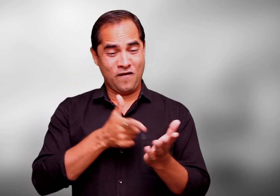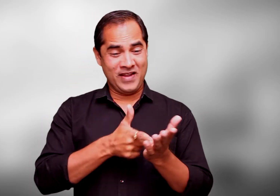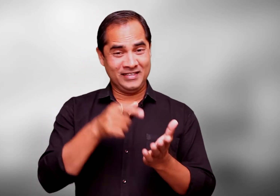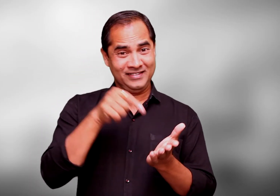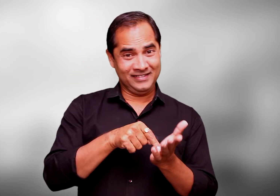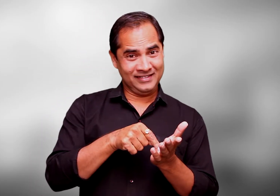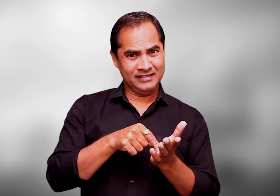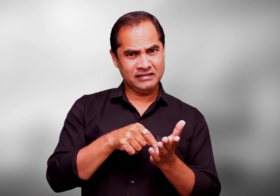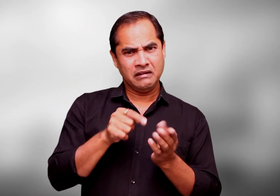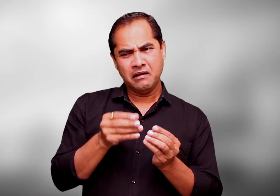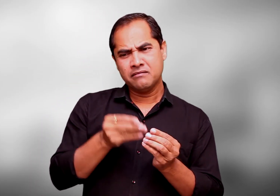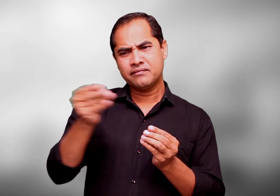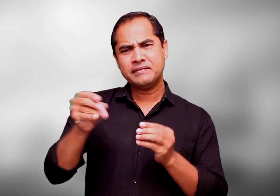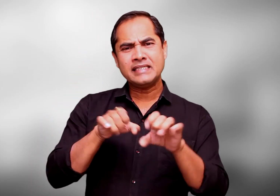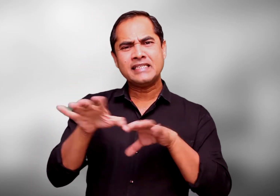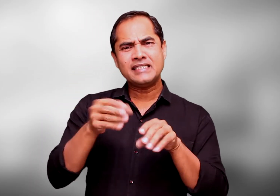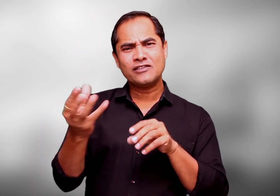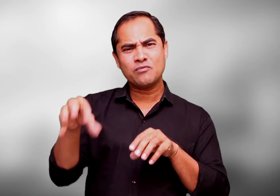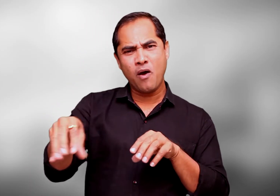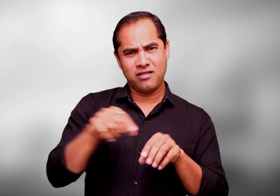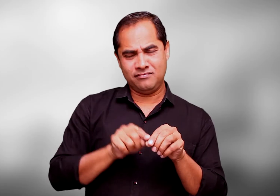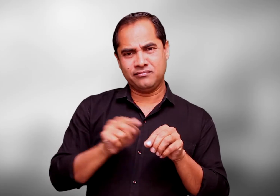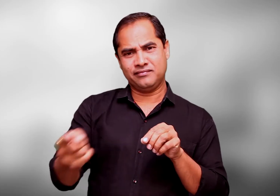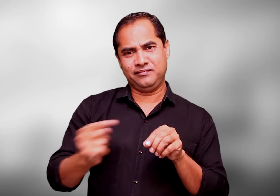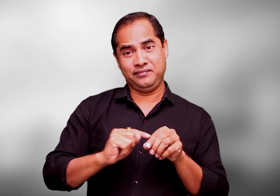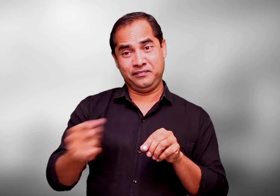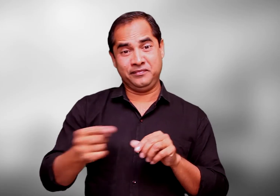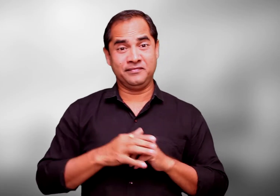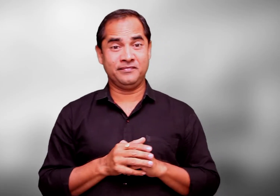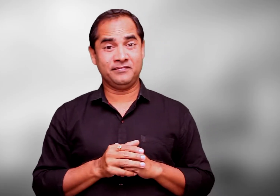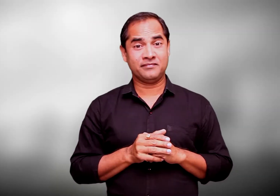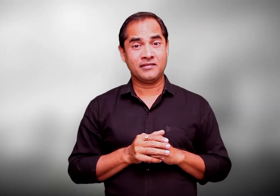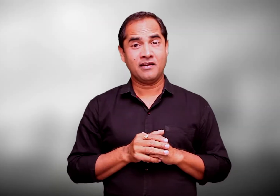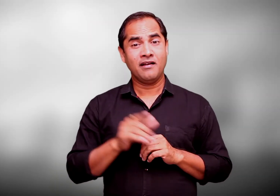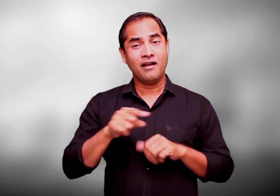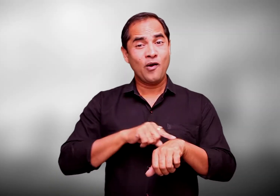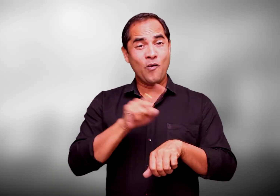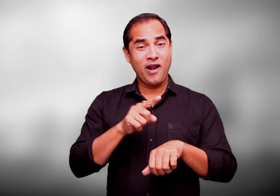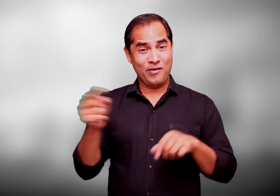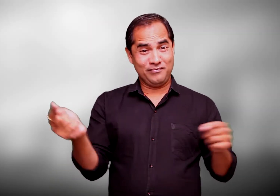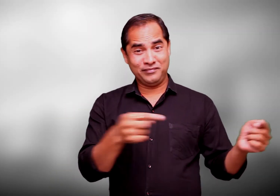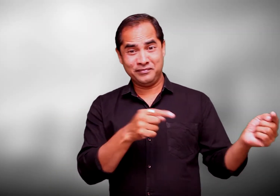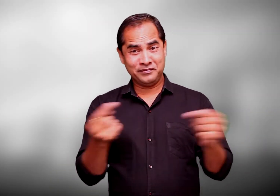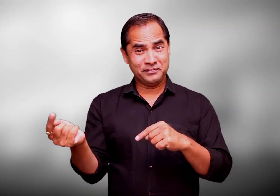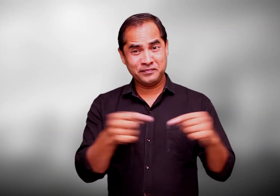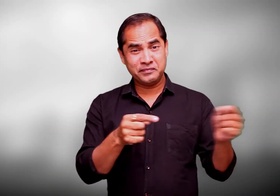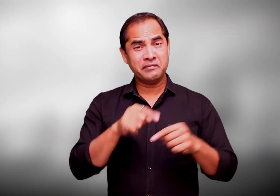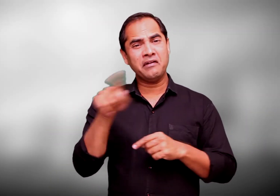It passed through her street every hour once going to the town and once coming